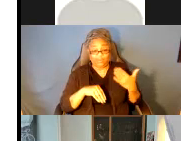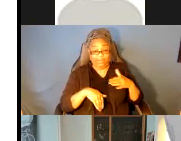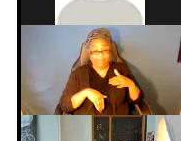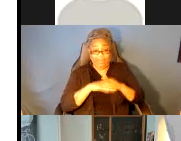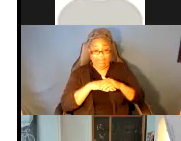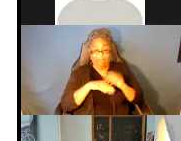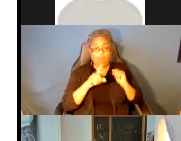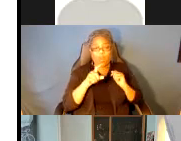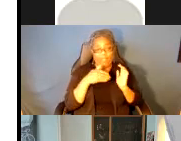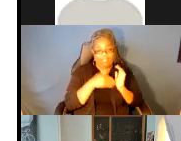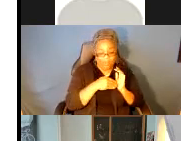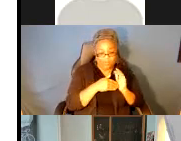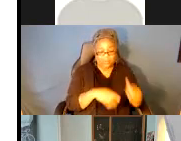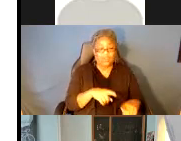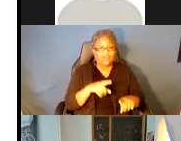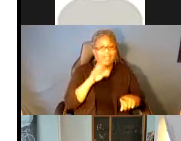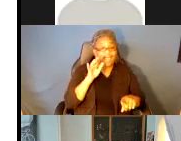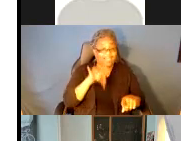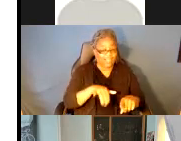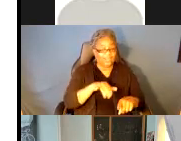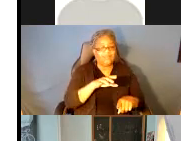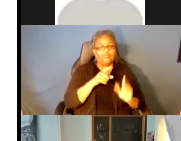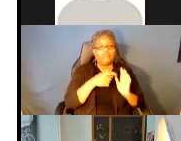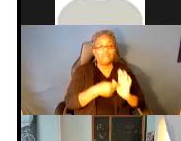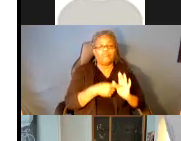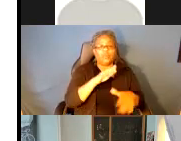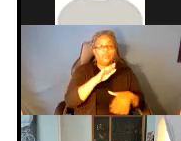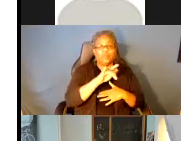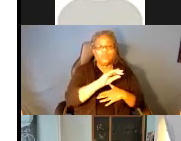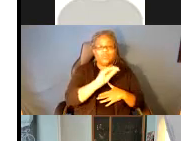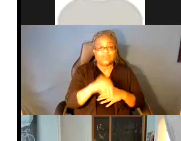So it's 25% of how much you're requesting from us.